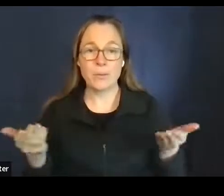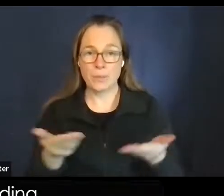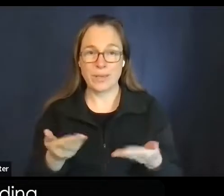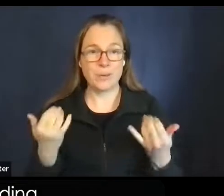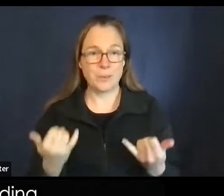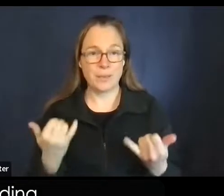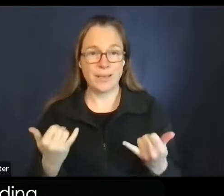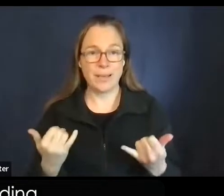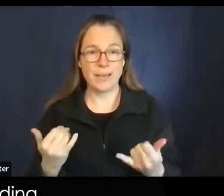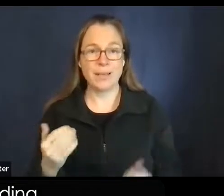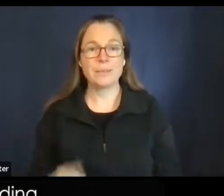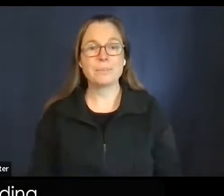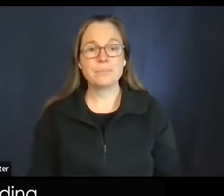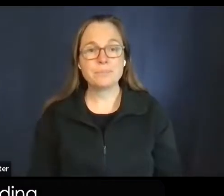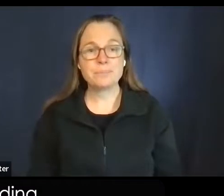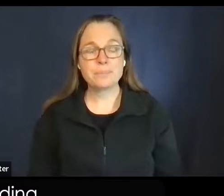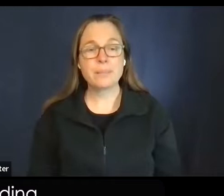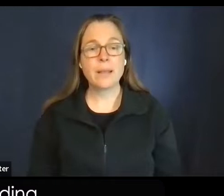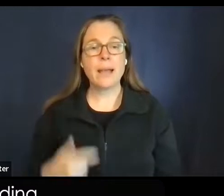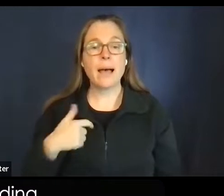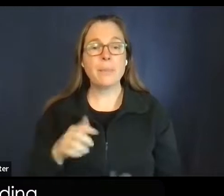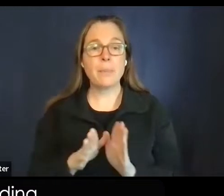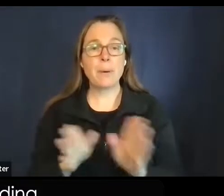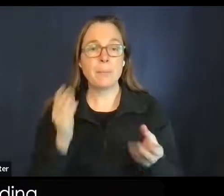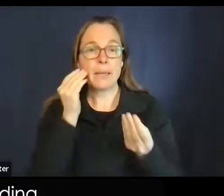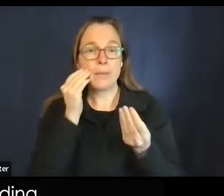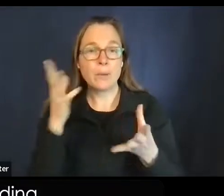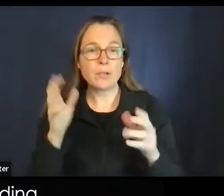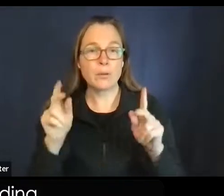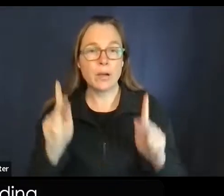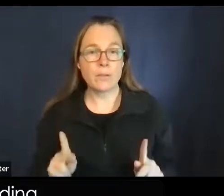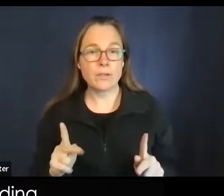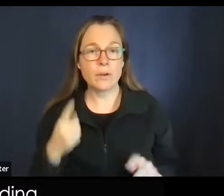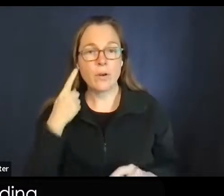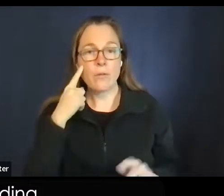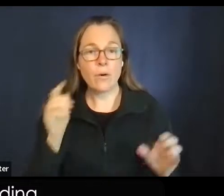I am Carrie Belding and I am the Public Information Officer for the Office of Management